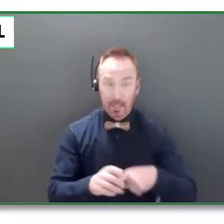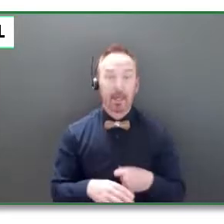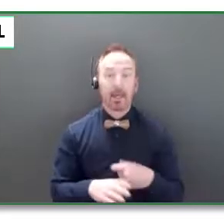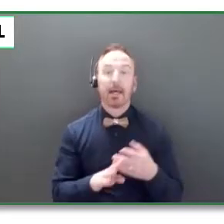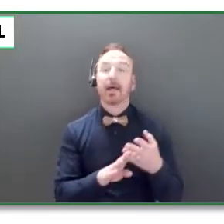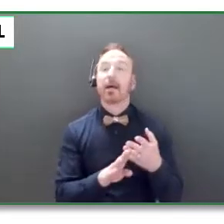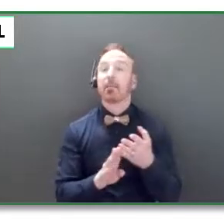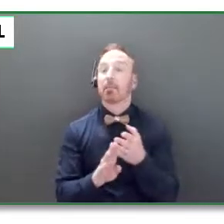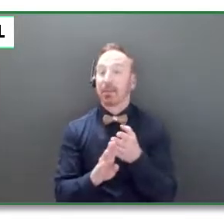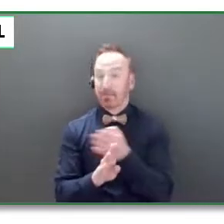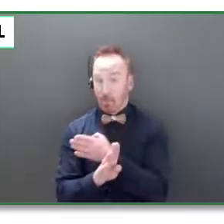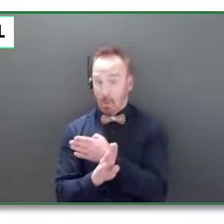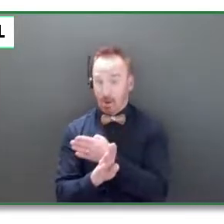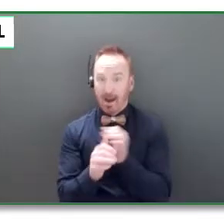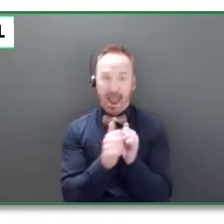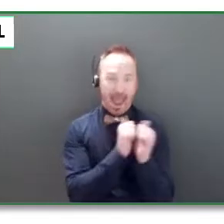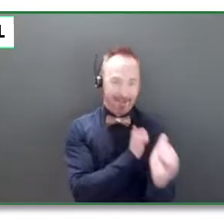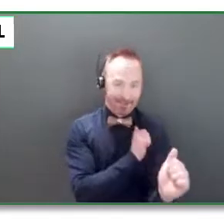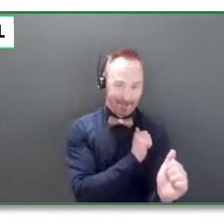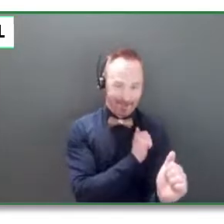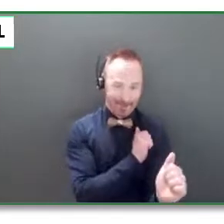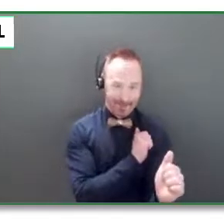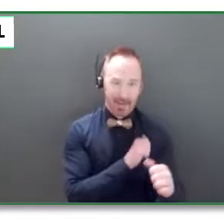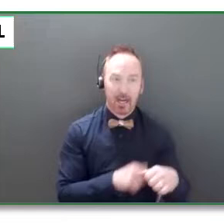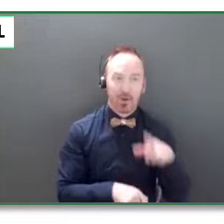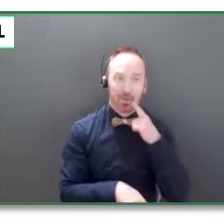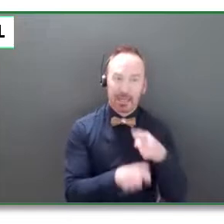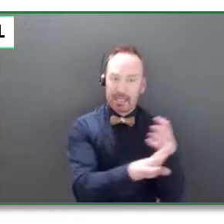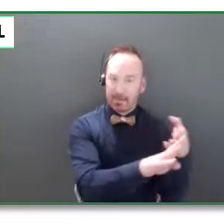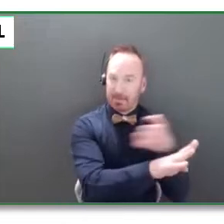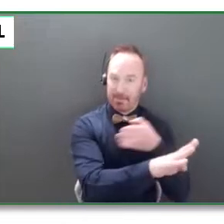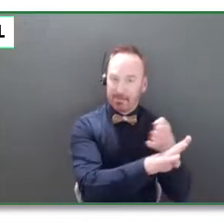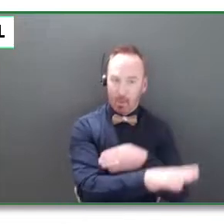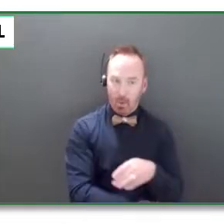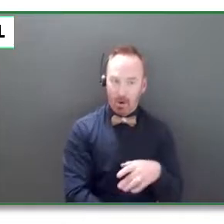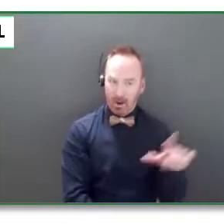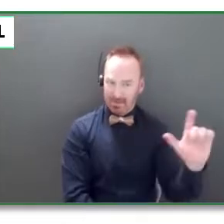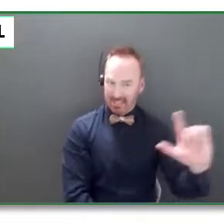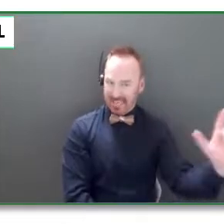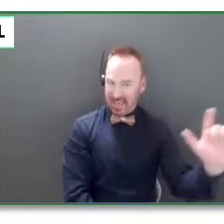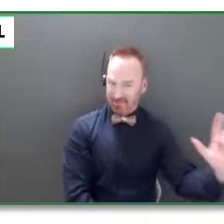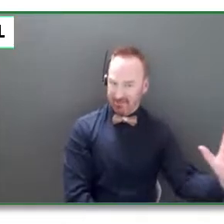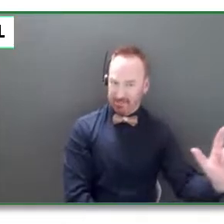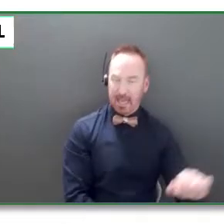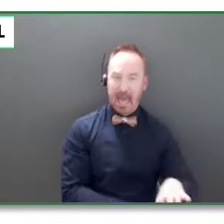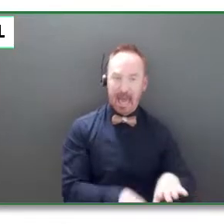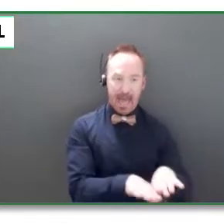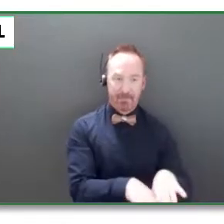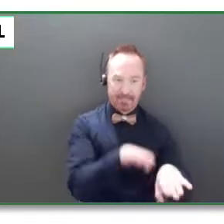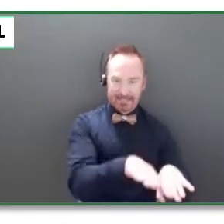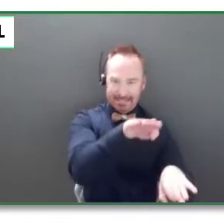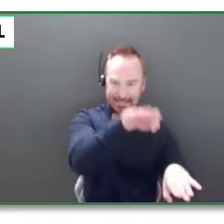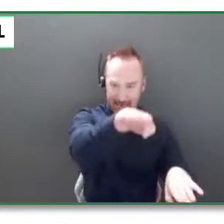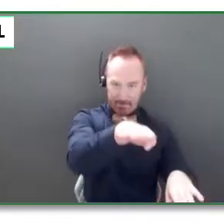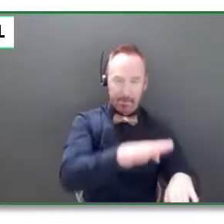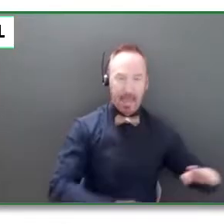accessed by three wooden stairs and a steep ramp. In the after image, a universally designed trail intersects with the floor